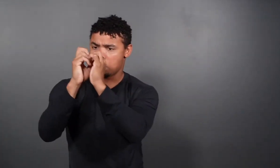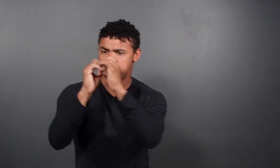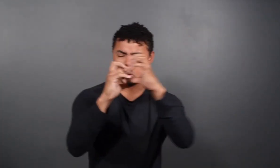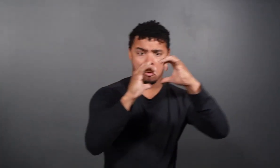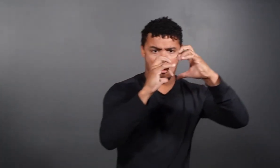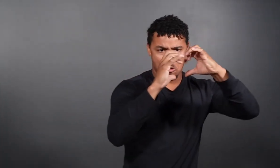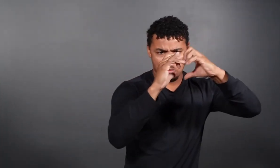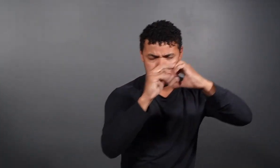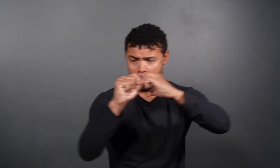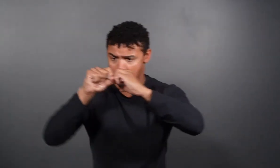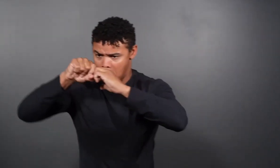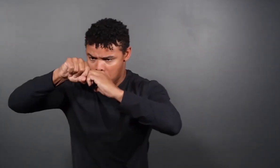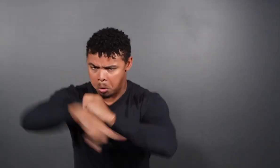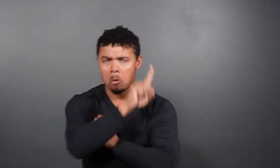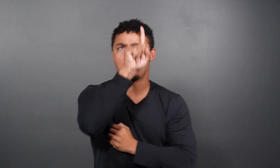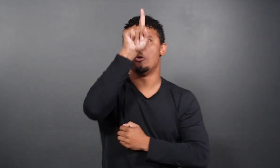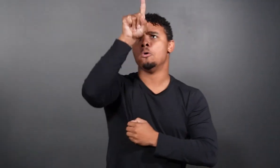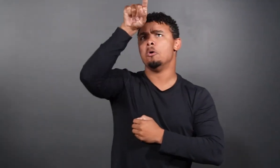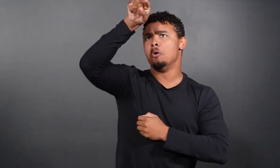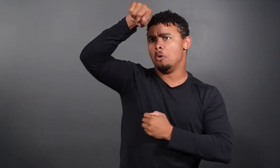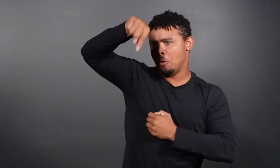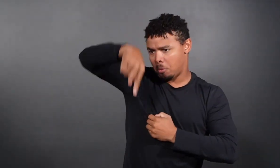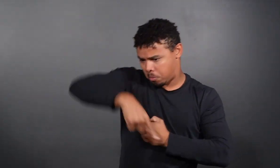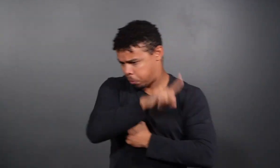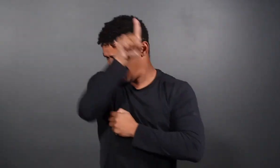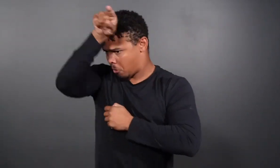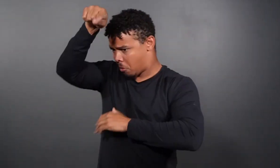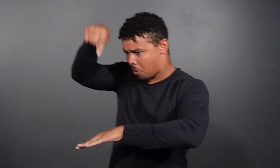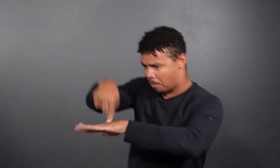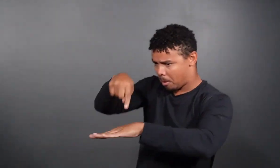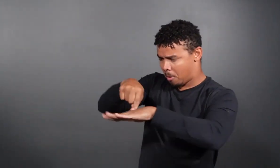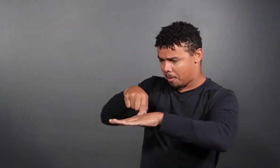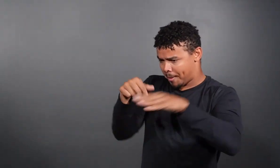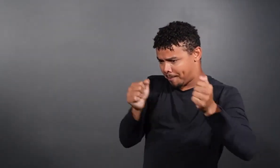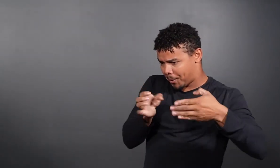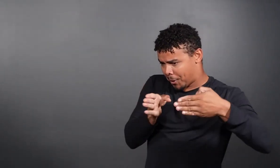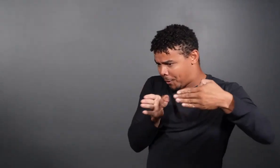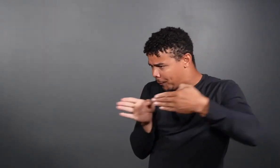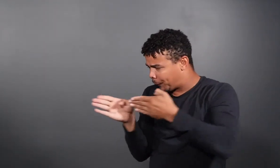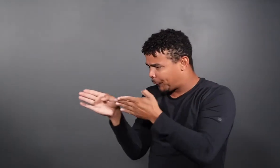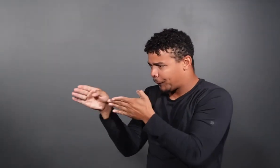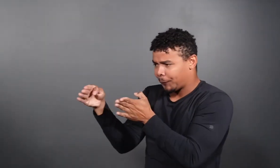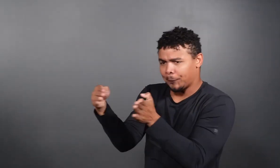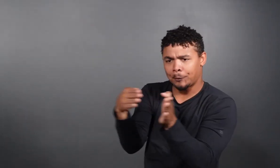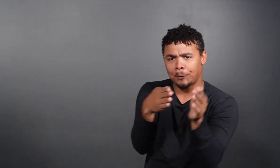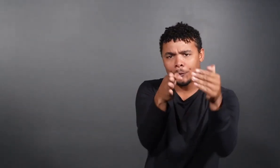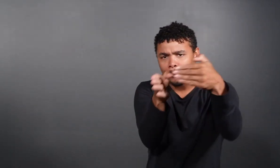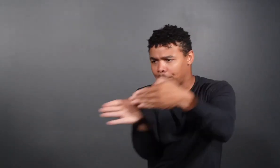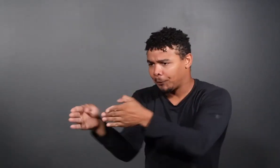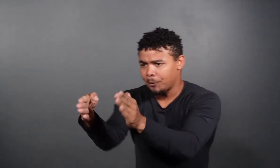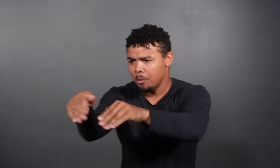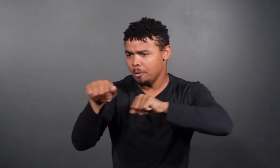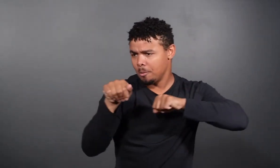bubbles all fizz and fuzz BOING! another piece of the picture lands and changes to winding riverbanks